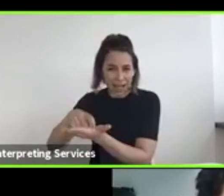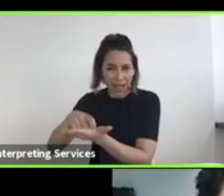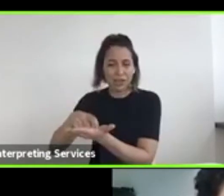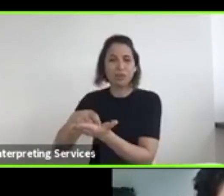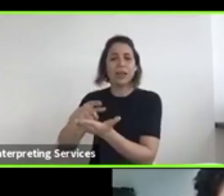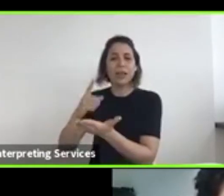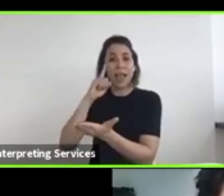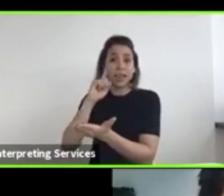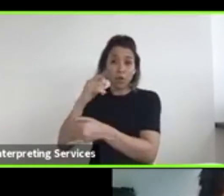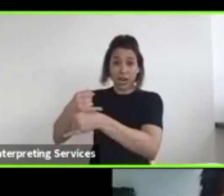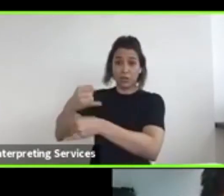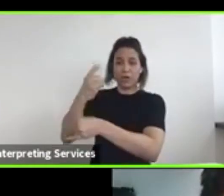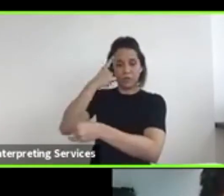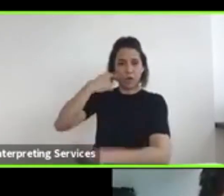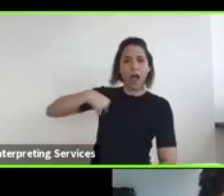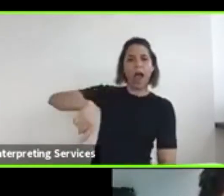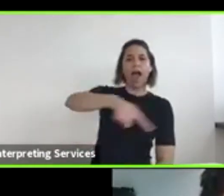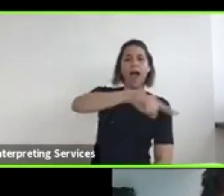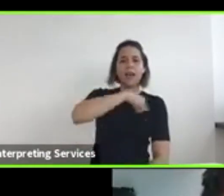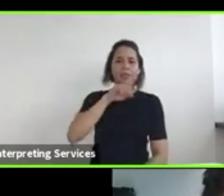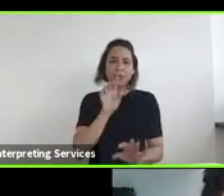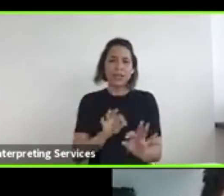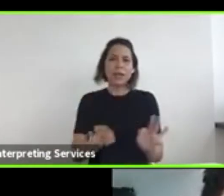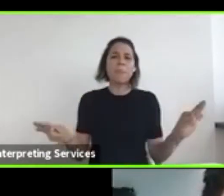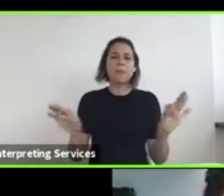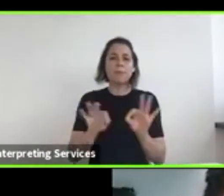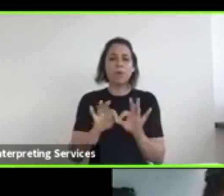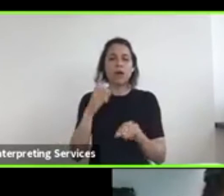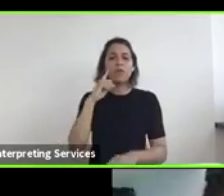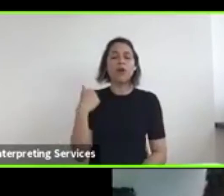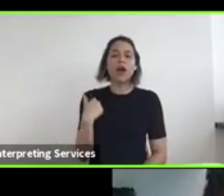US, IT WAS REALLY, IMPORTANT, TO -- FOR US TO BE THE AUTHORS